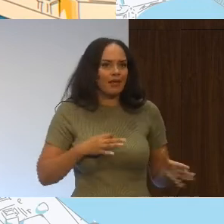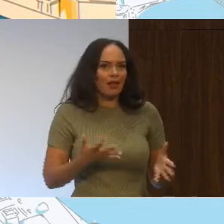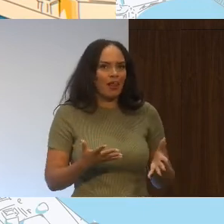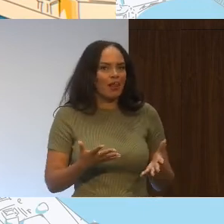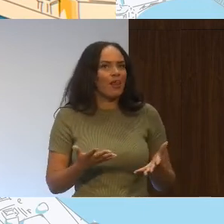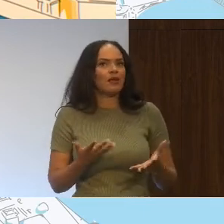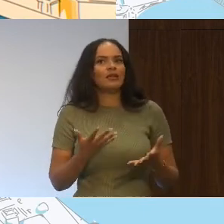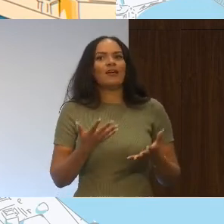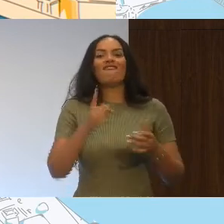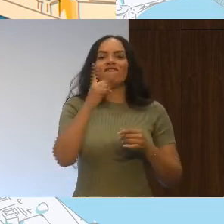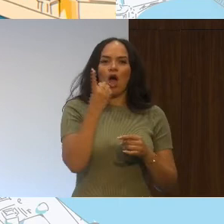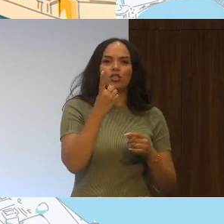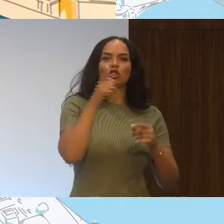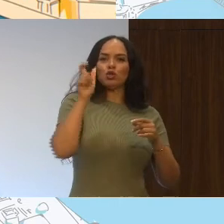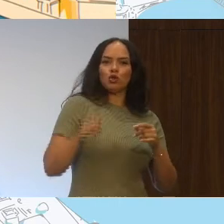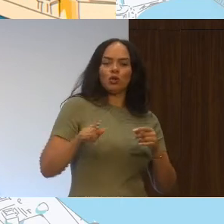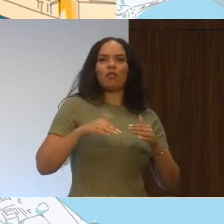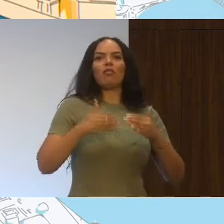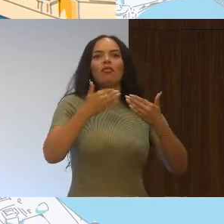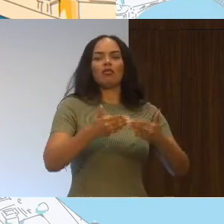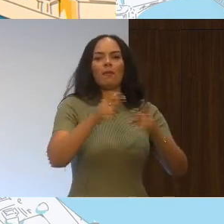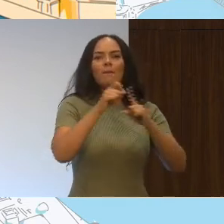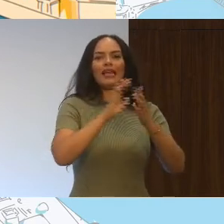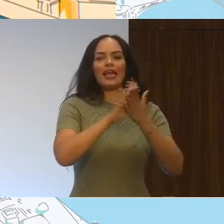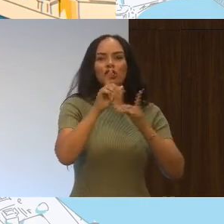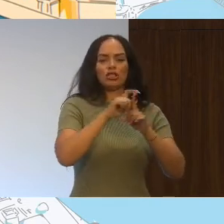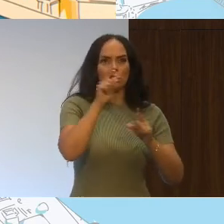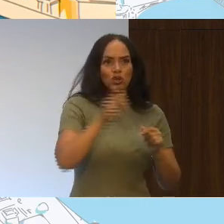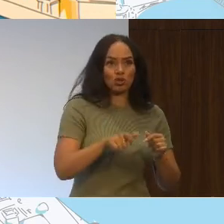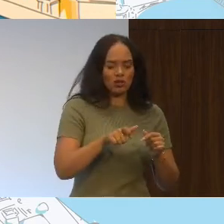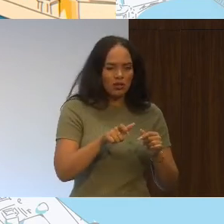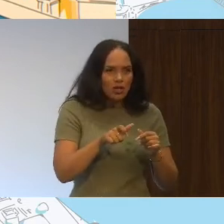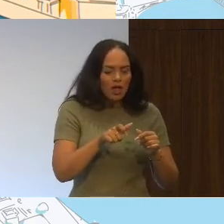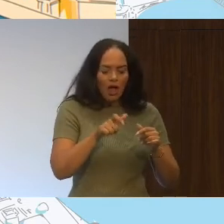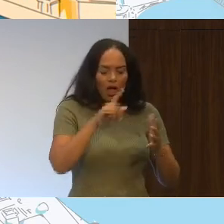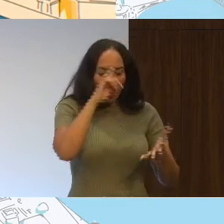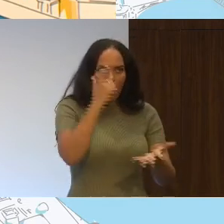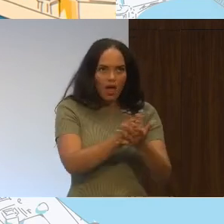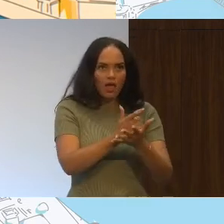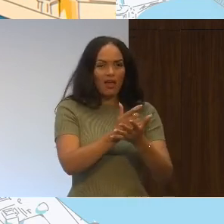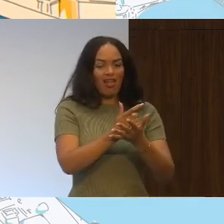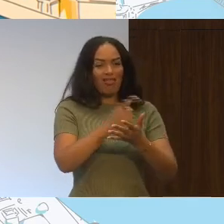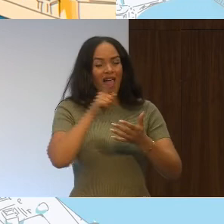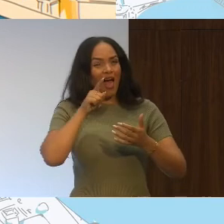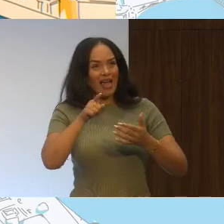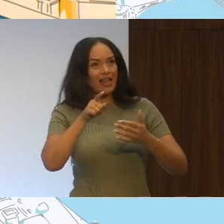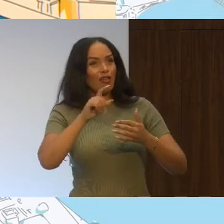and then PhD student, it's extraordinary to understand how bad the problem is that this drug seemed okay to use.